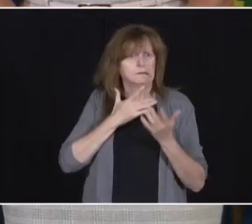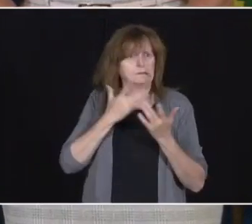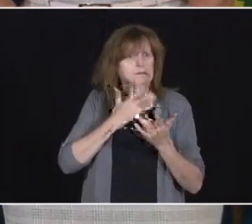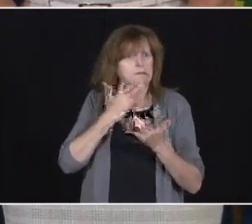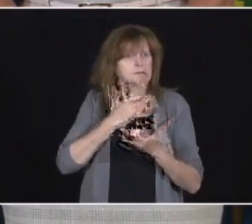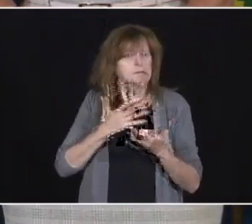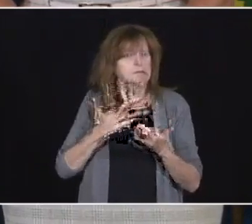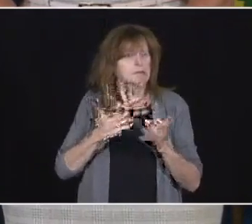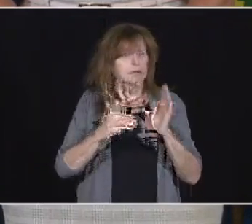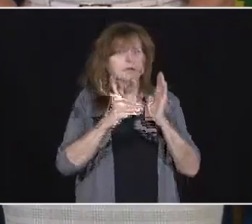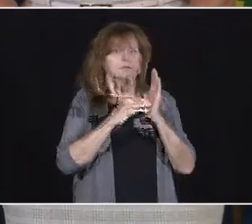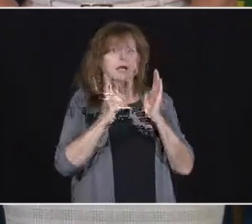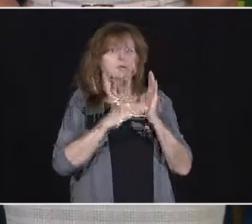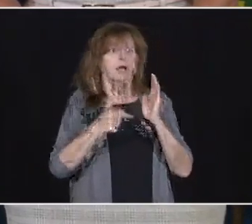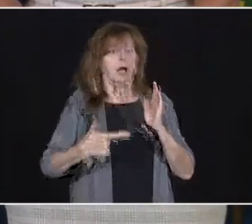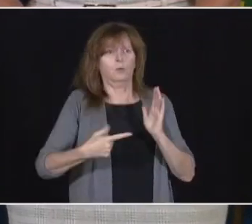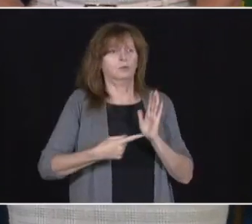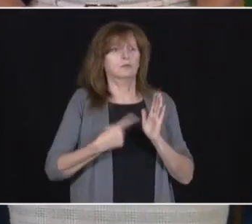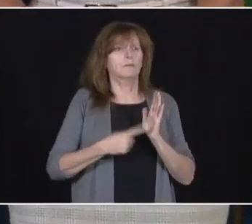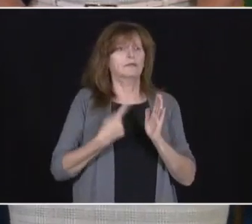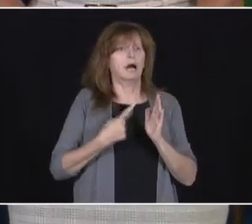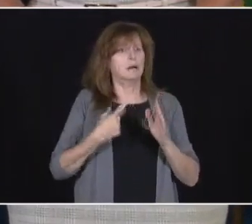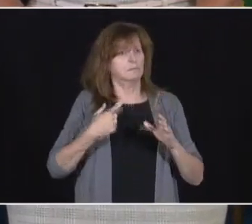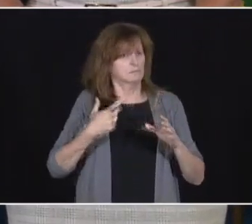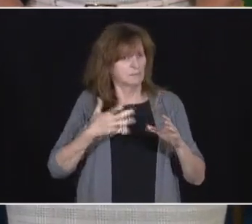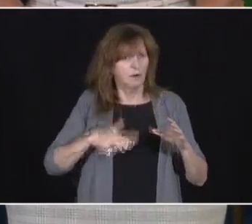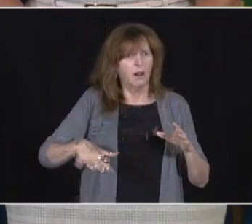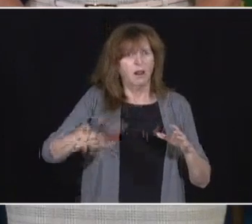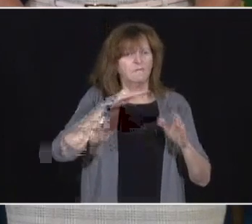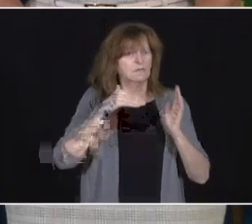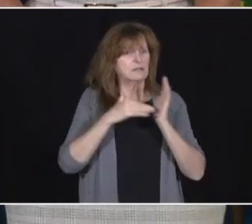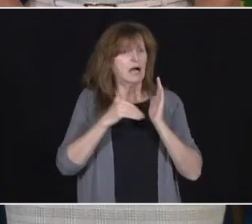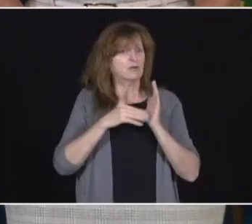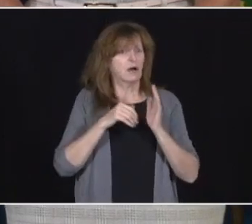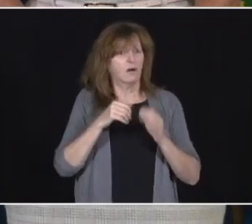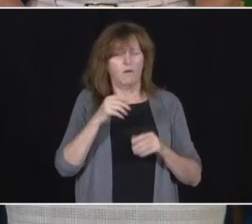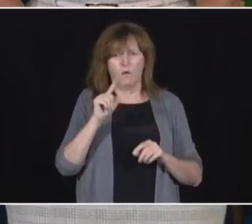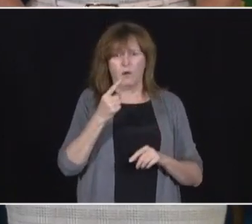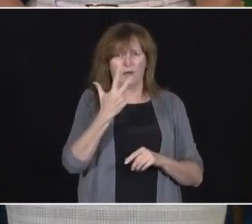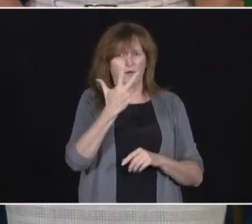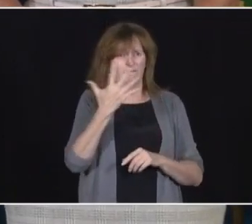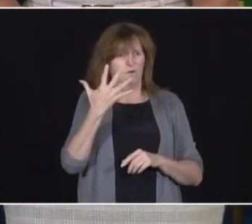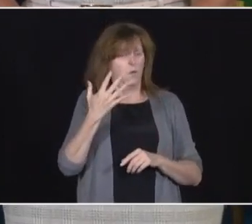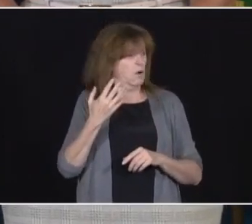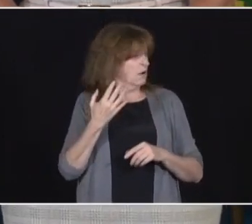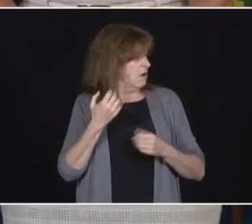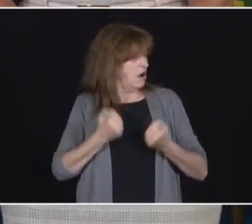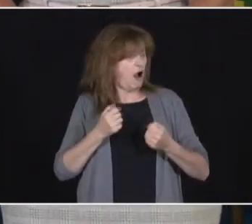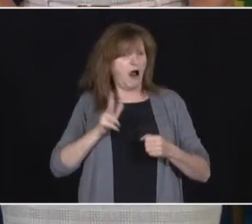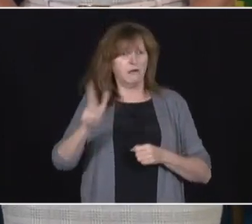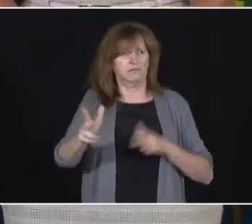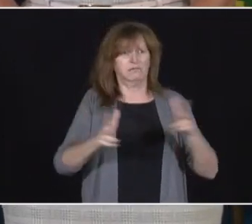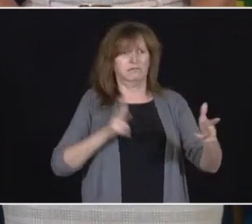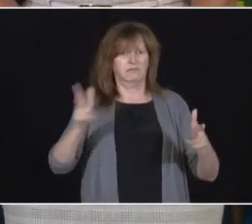But just remember, if you call 901, and you don't have someone showing up in an emergency, there is 100 police officer short right now.